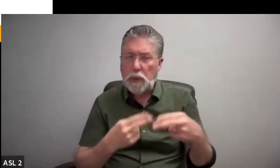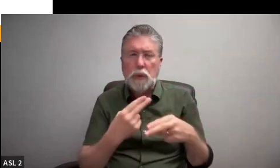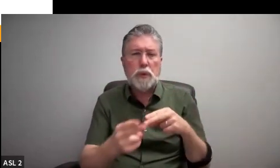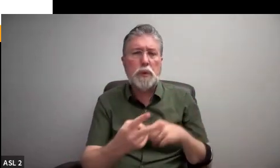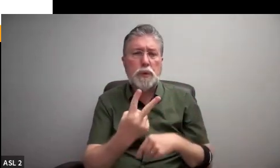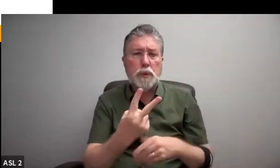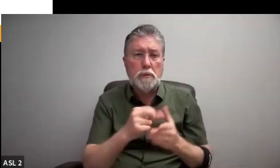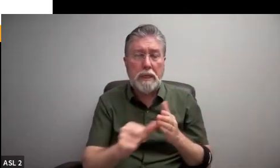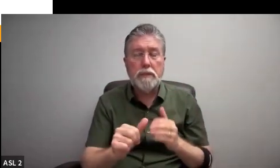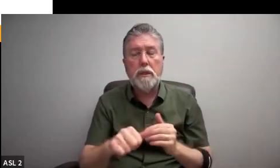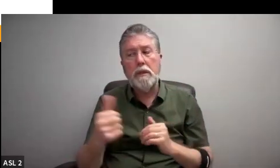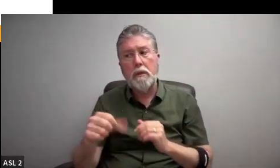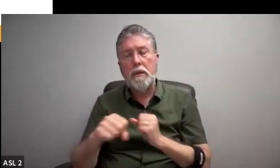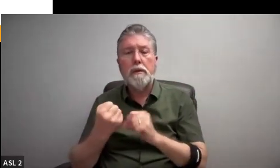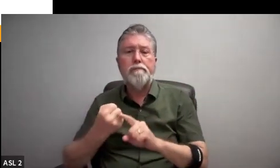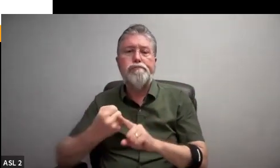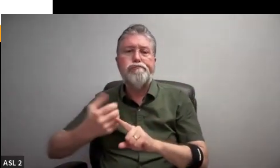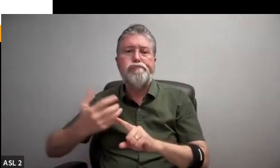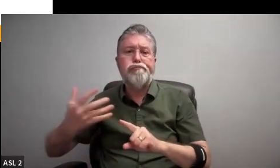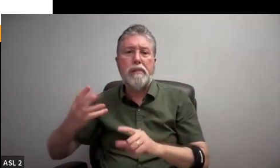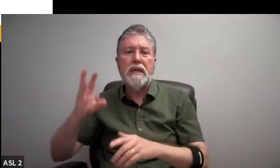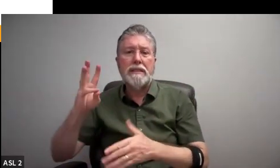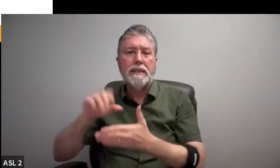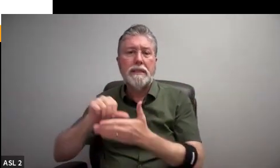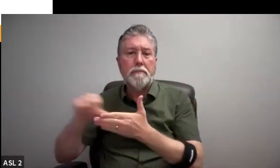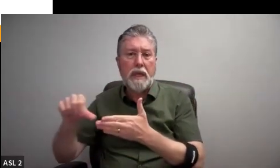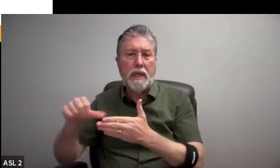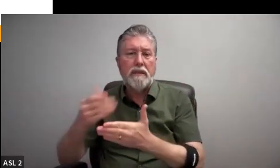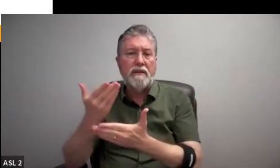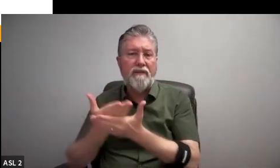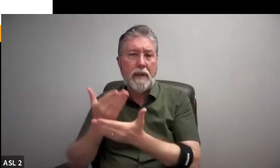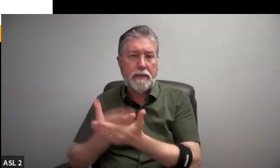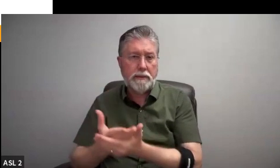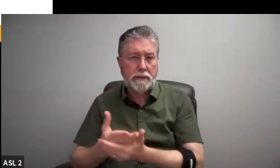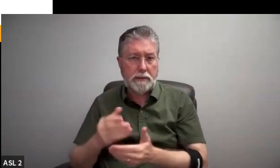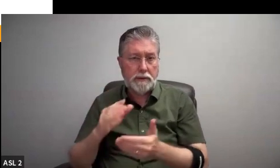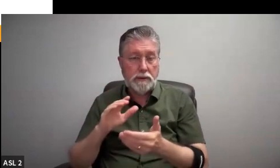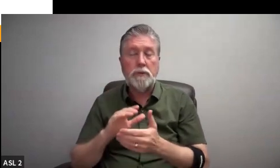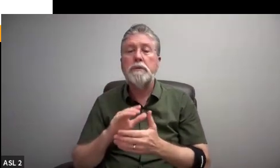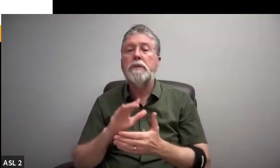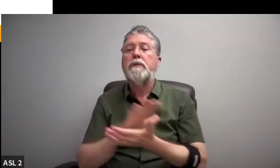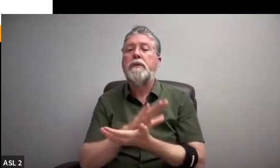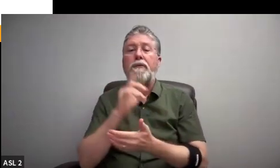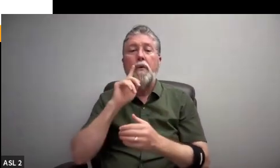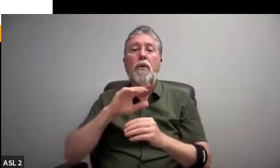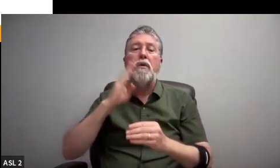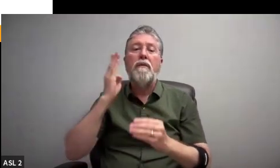a longer expanded six-page fact sheet to give an overview of the final rule. There are also